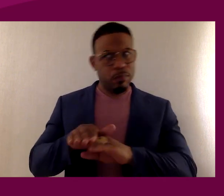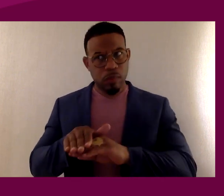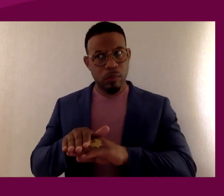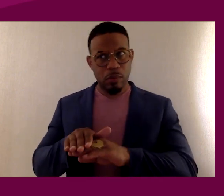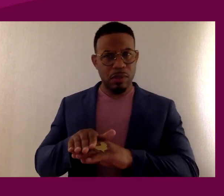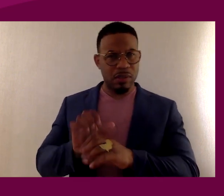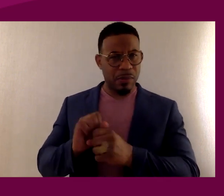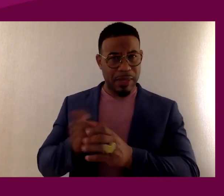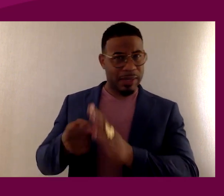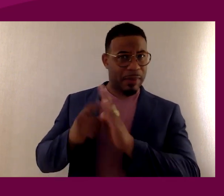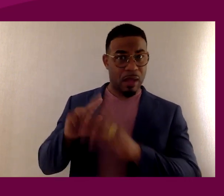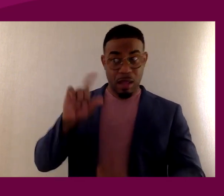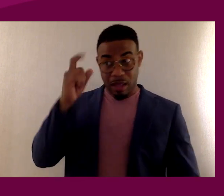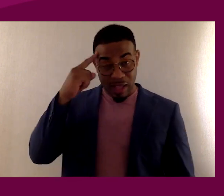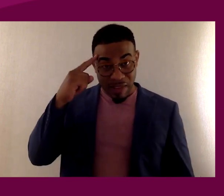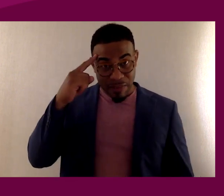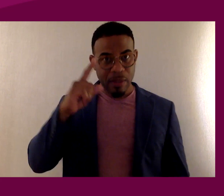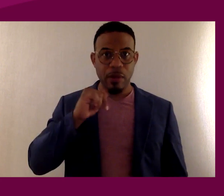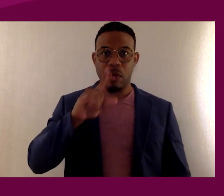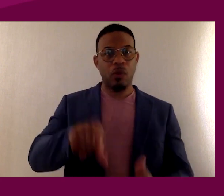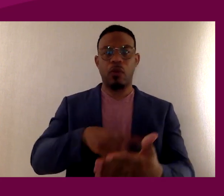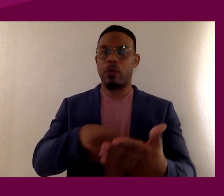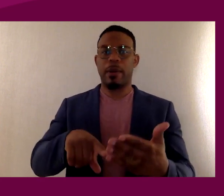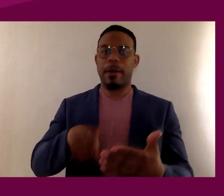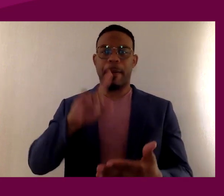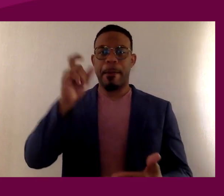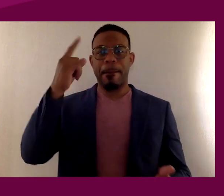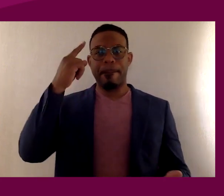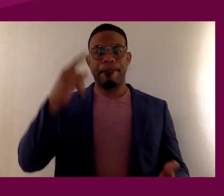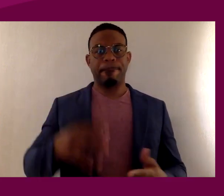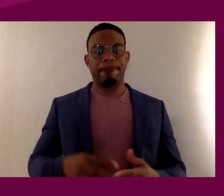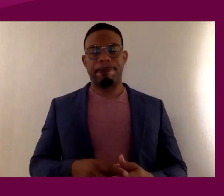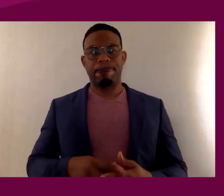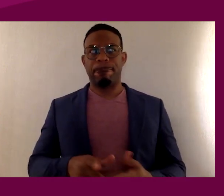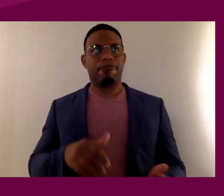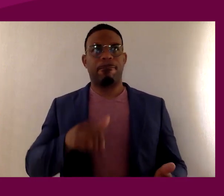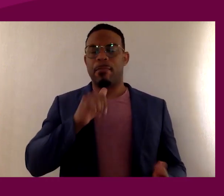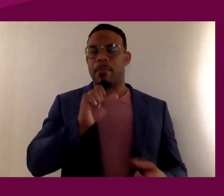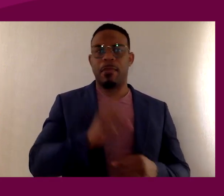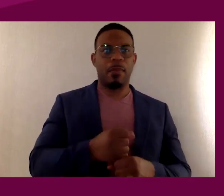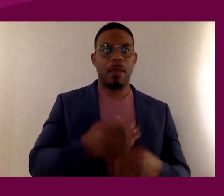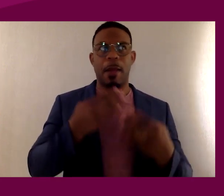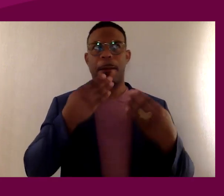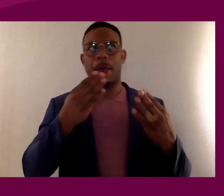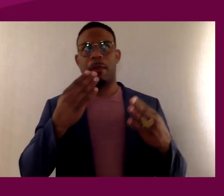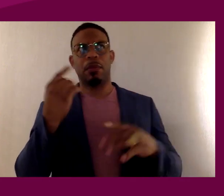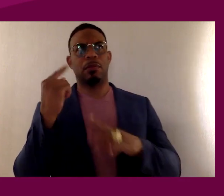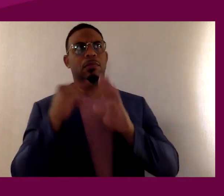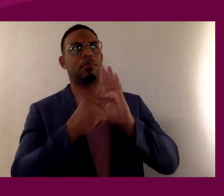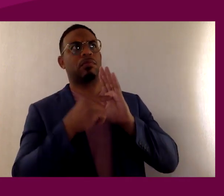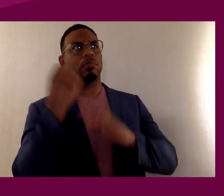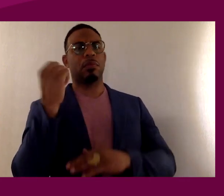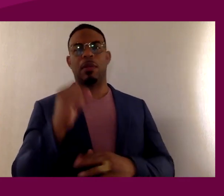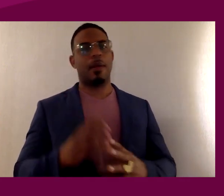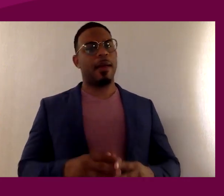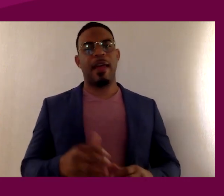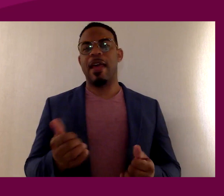rock the boat, you don't make demands, you don't criticize the government, you don't make public